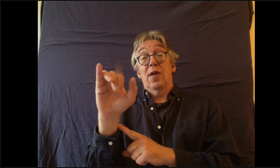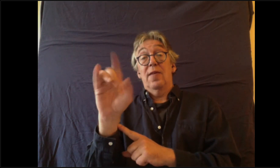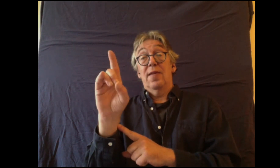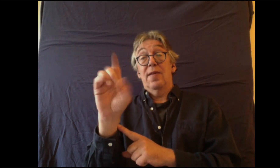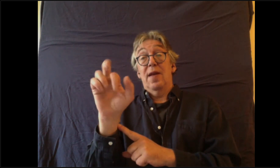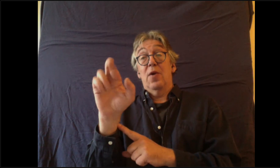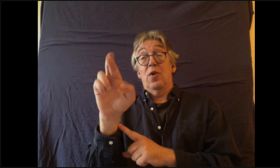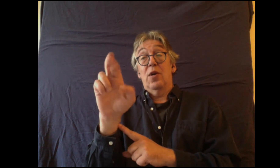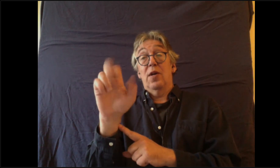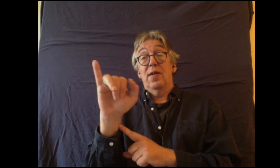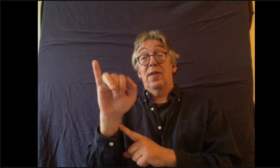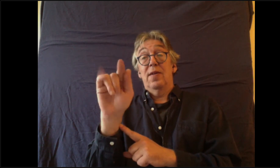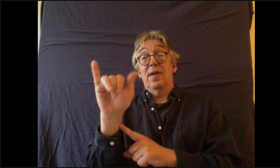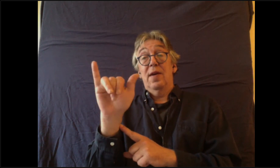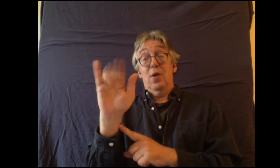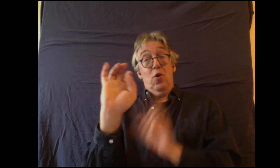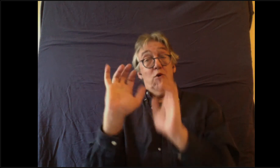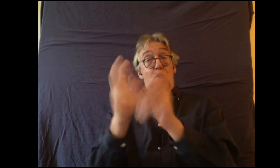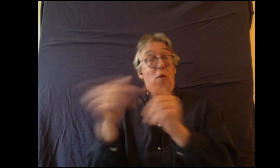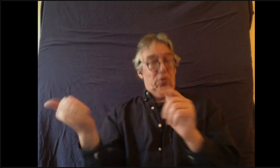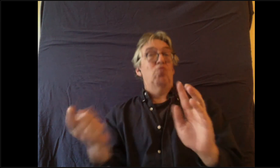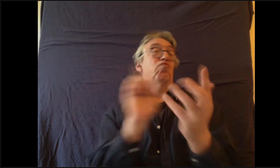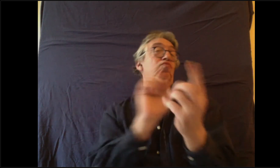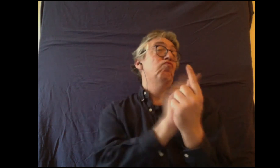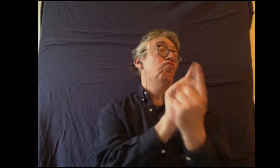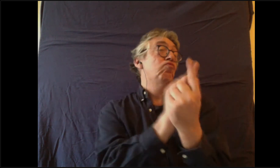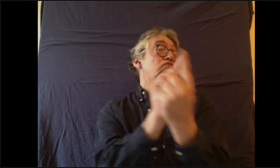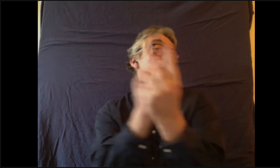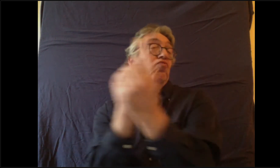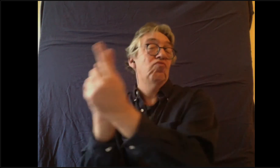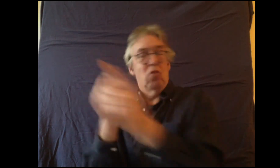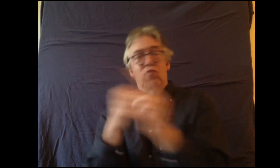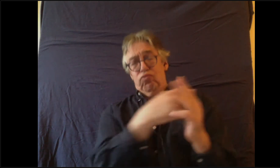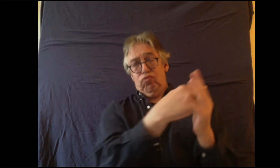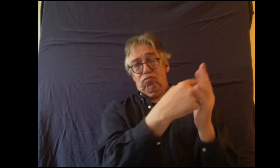when Grace was talking about the fact that DPOs are really empowered